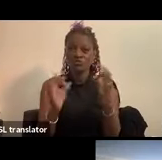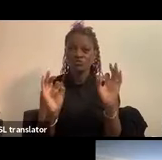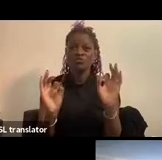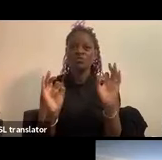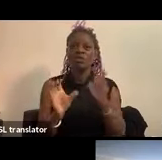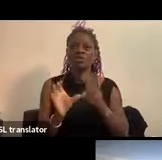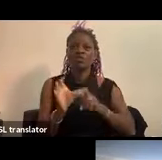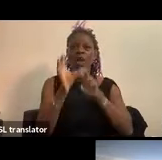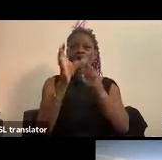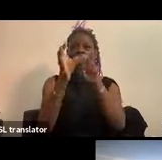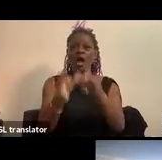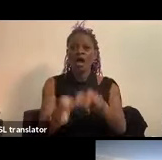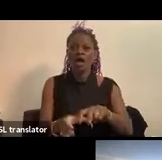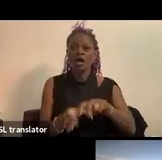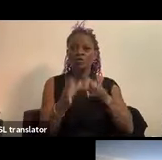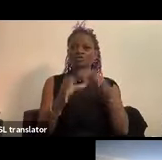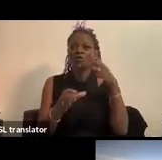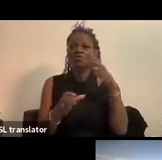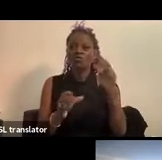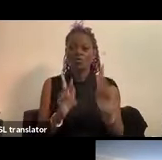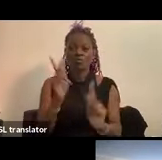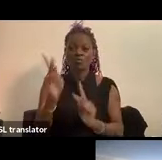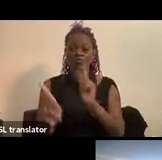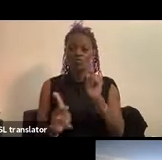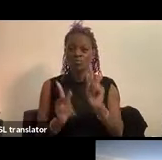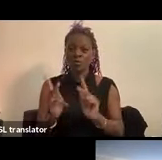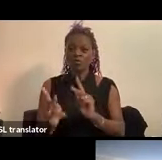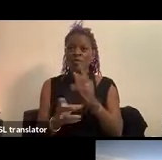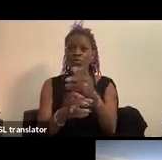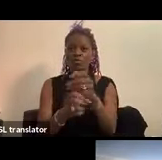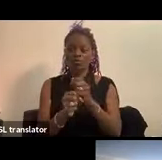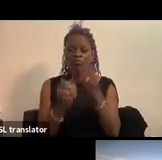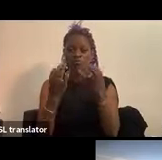The vaccines are available at the Jockey Club at the fairgrounds from 11 a.m. to